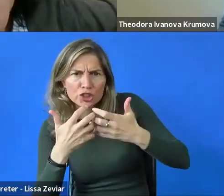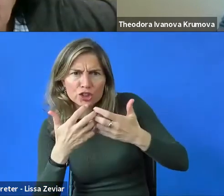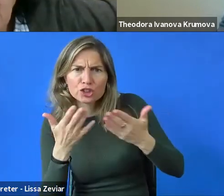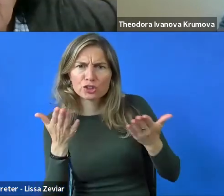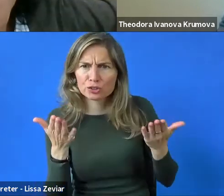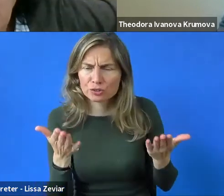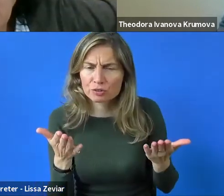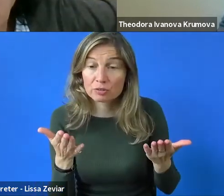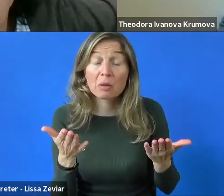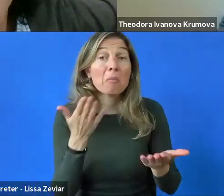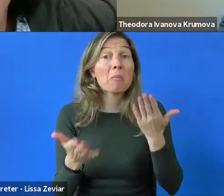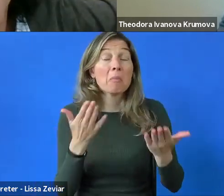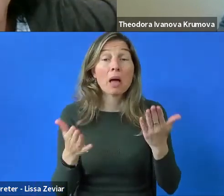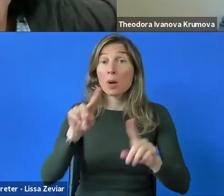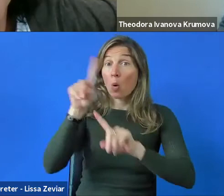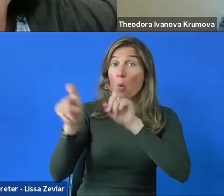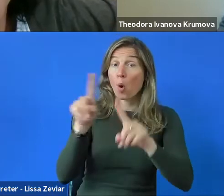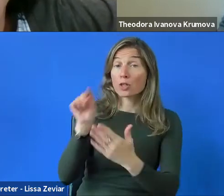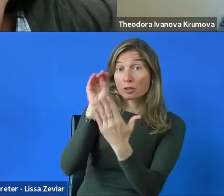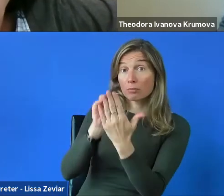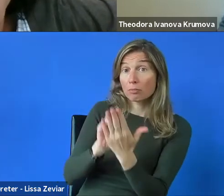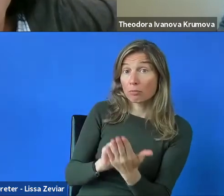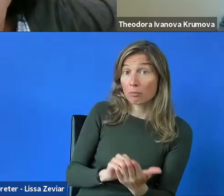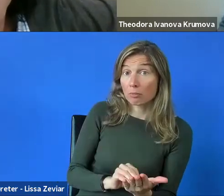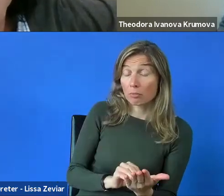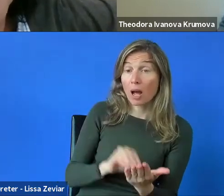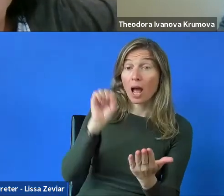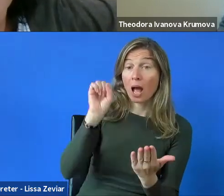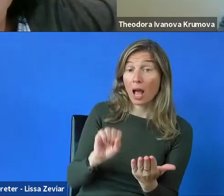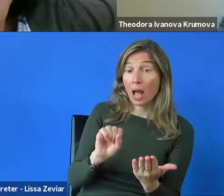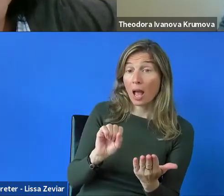and then, we can offer perhaps the answer by written format?